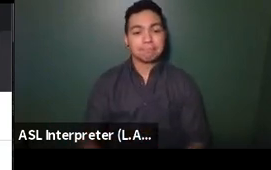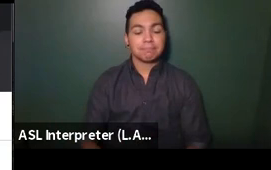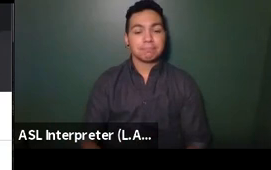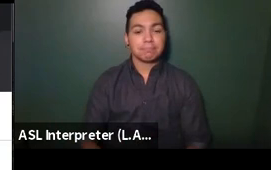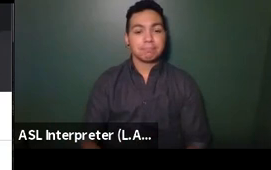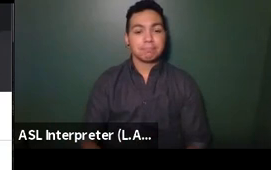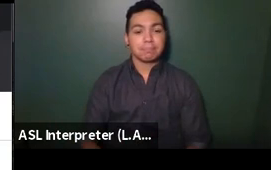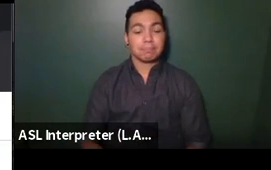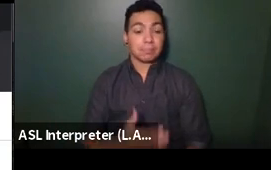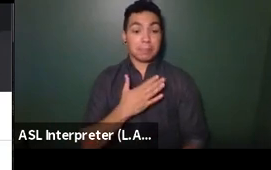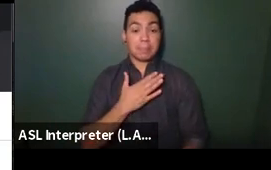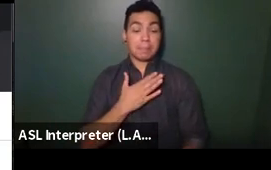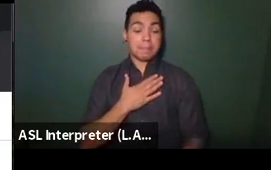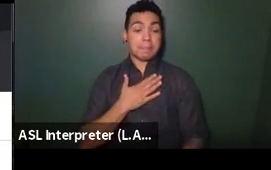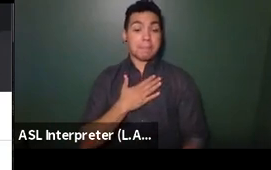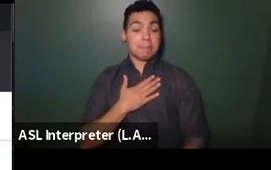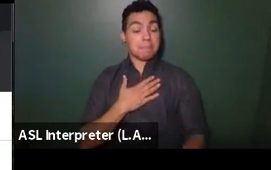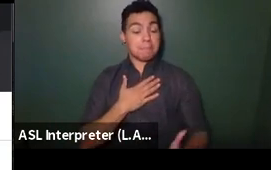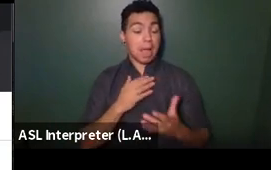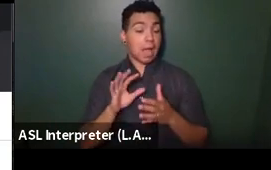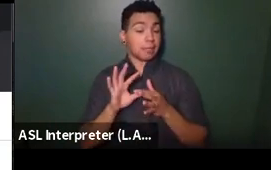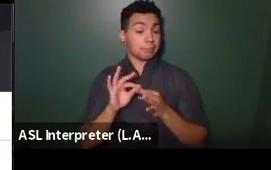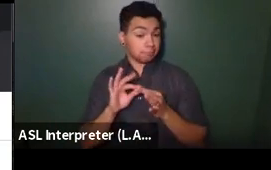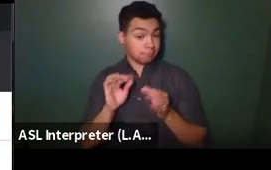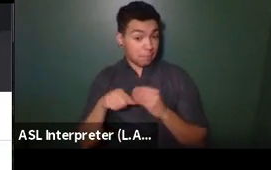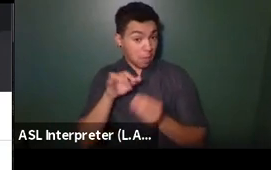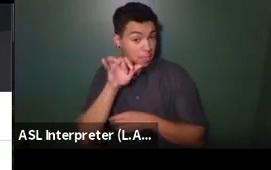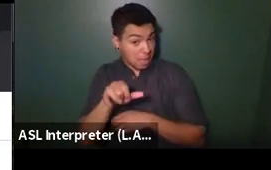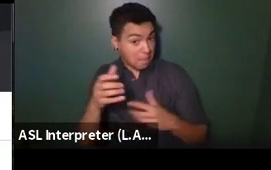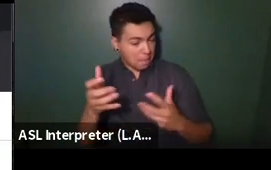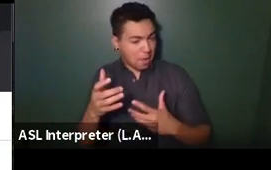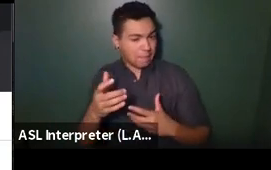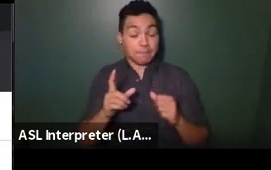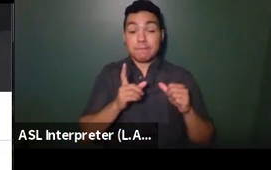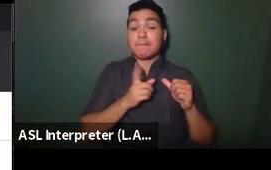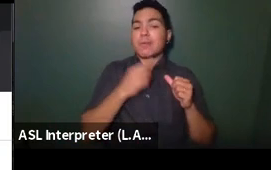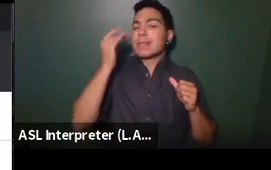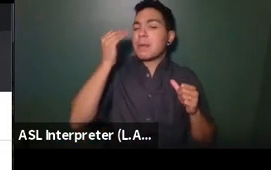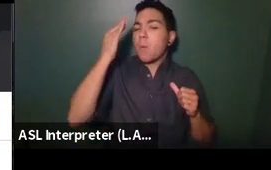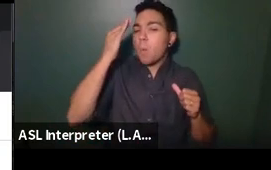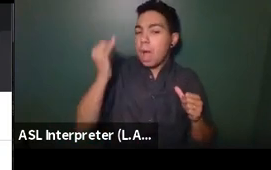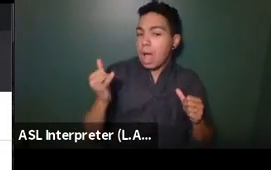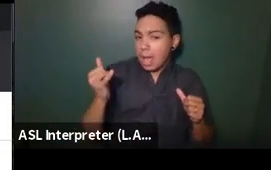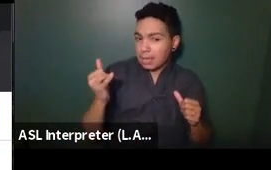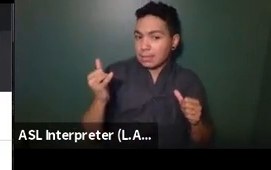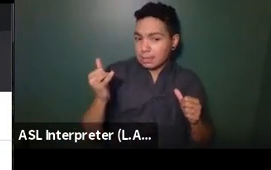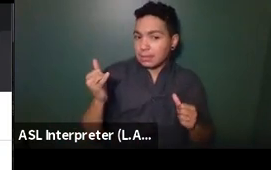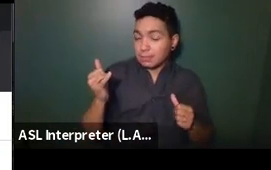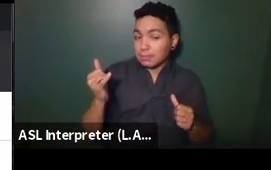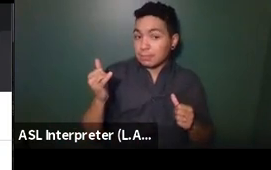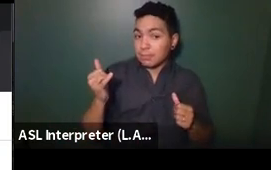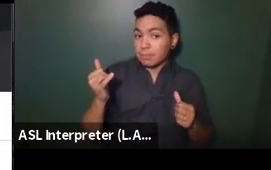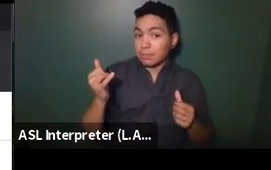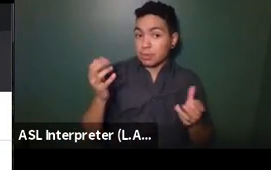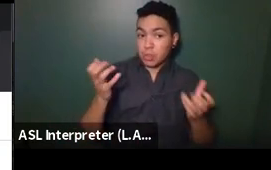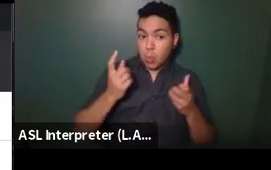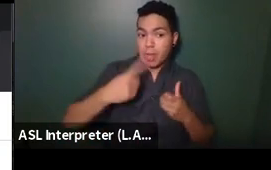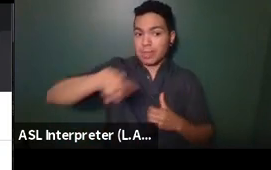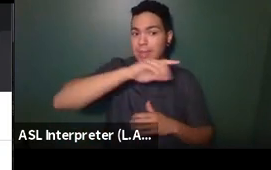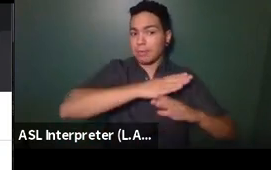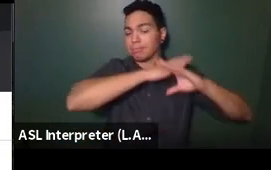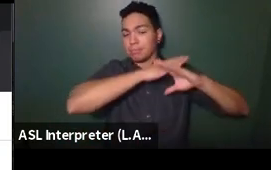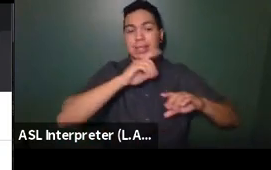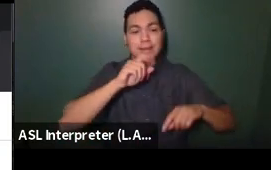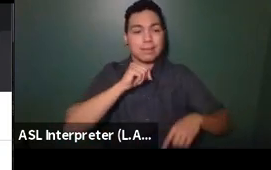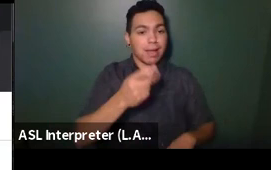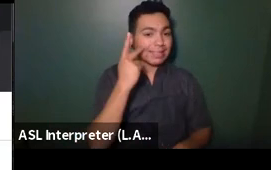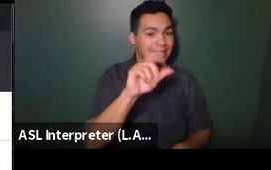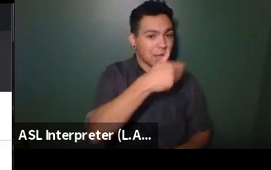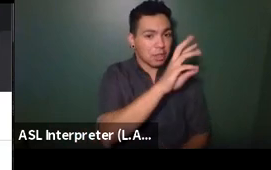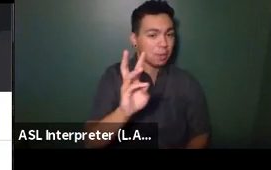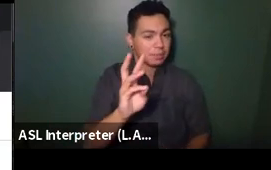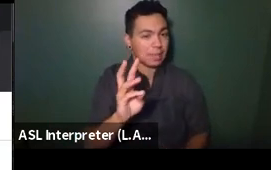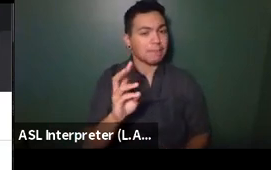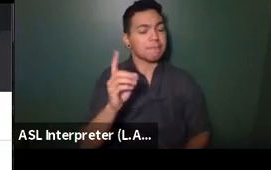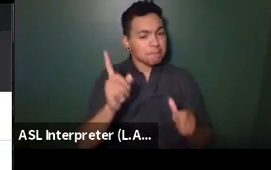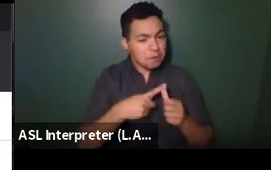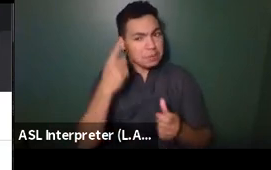Katherine Livick - ESD 112: My commentary on that would be, number one, think about why you want them to not go look at other websites. I think just thinking about your motivations for that.